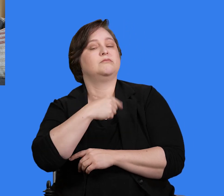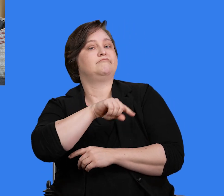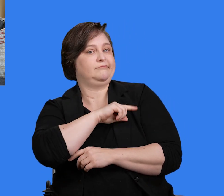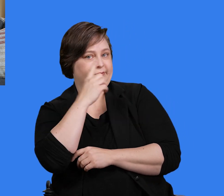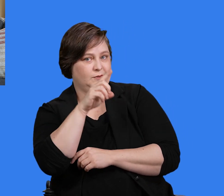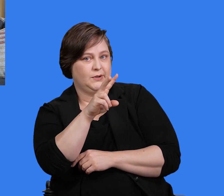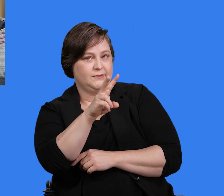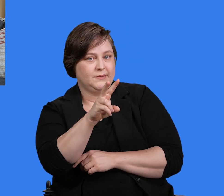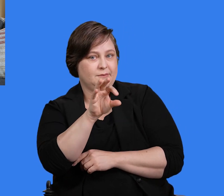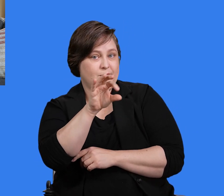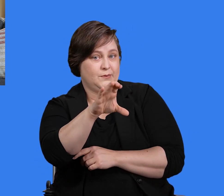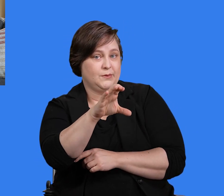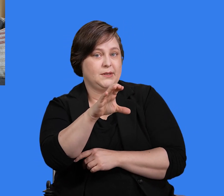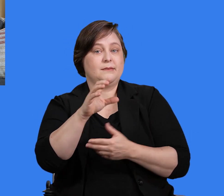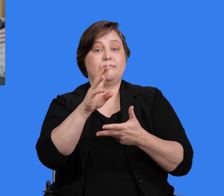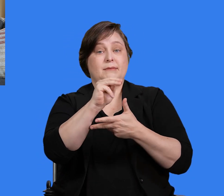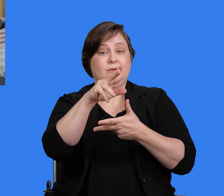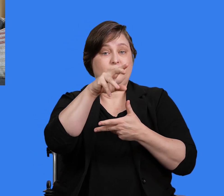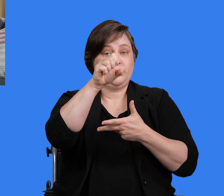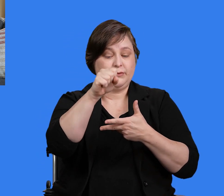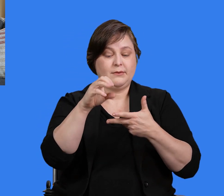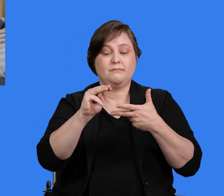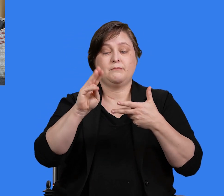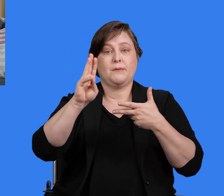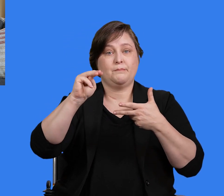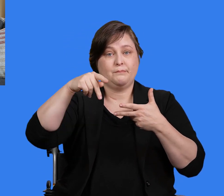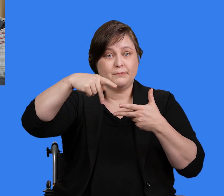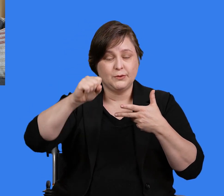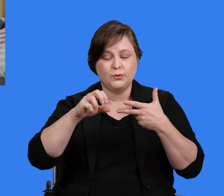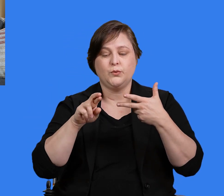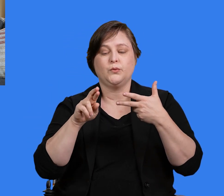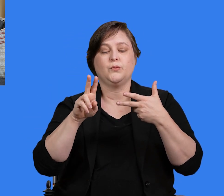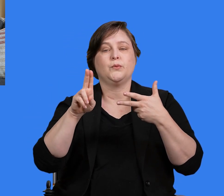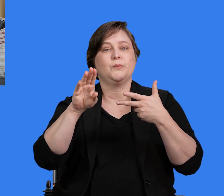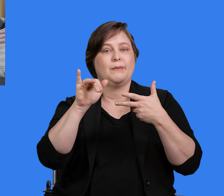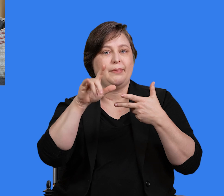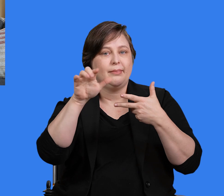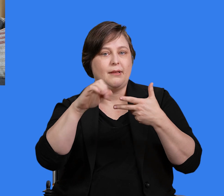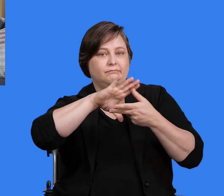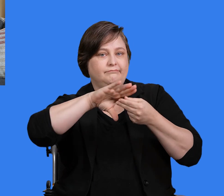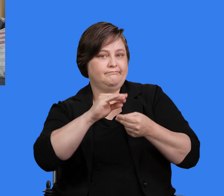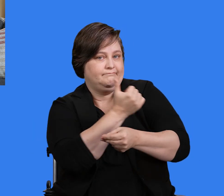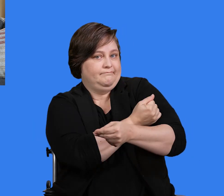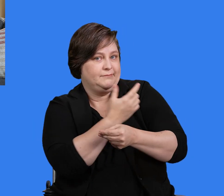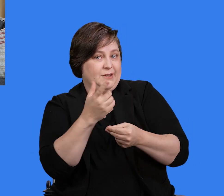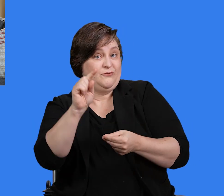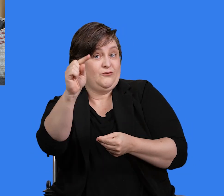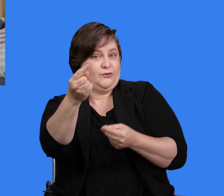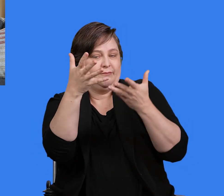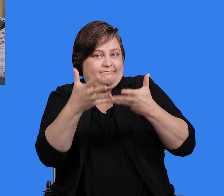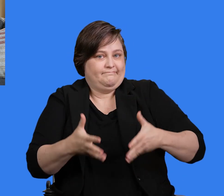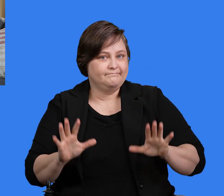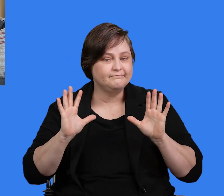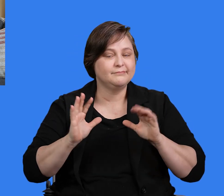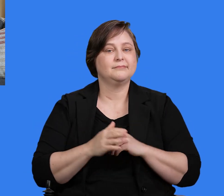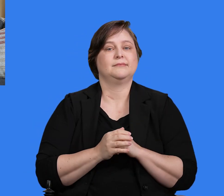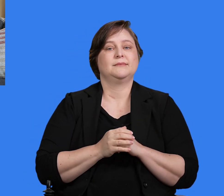received the first dose of the measles, mumps, and rubella vaccine. Despite the VFC program's successes,